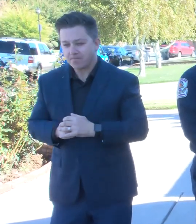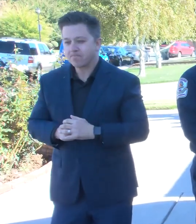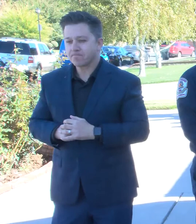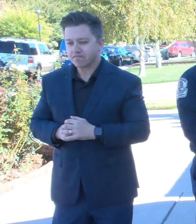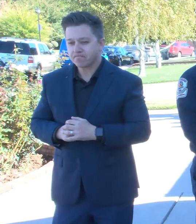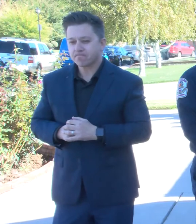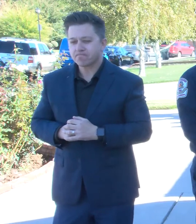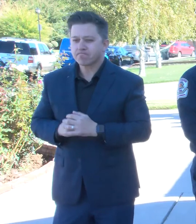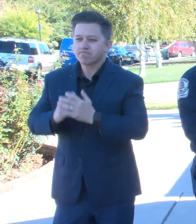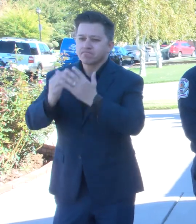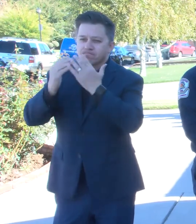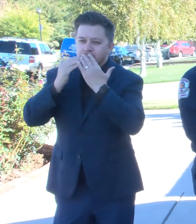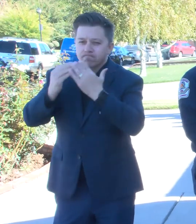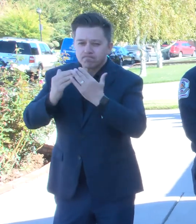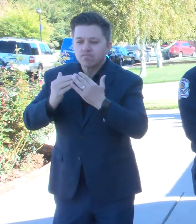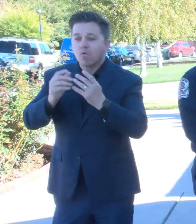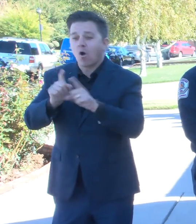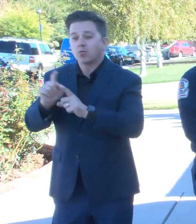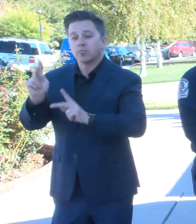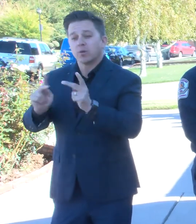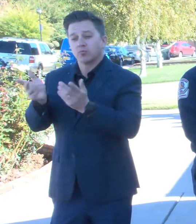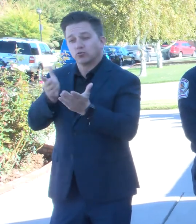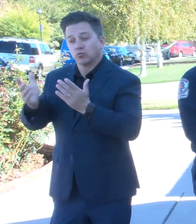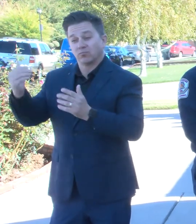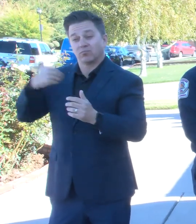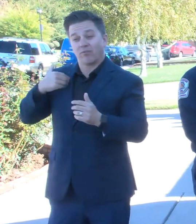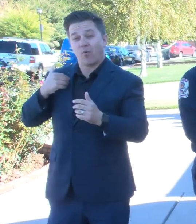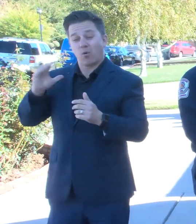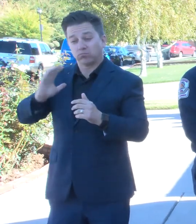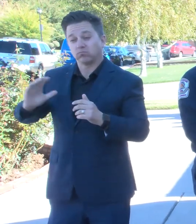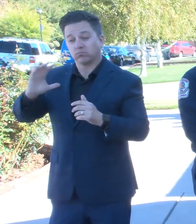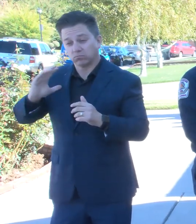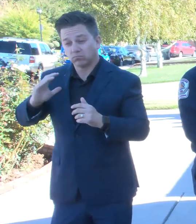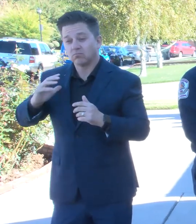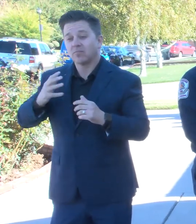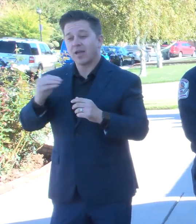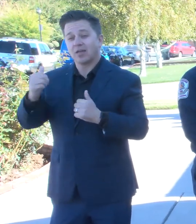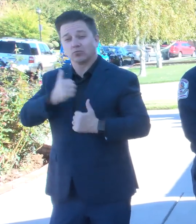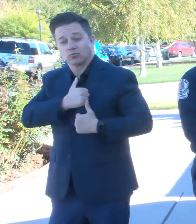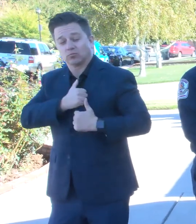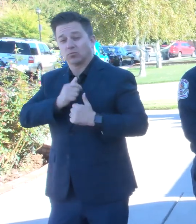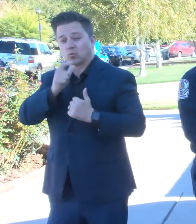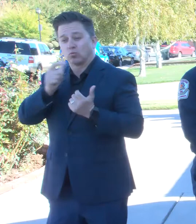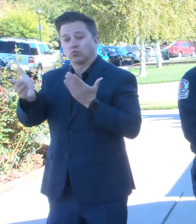i thank also those who served in the past and our troops who now serve